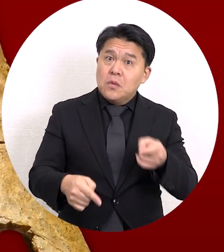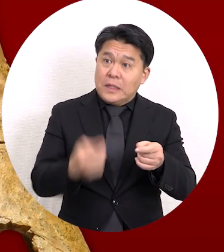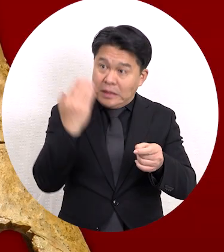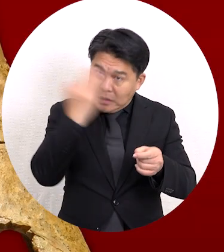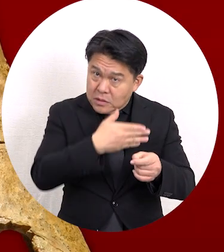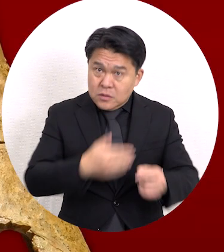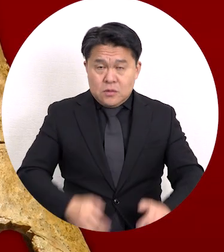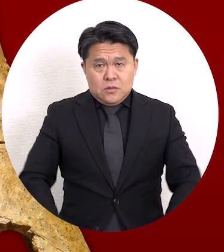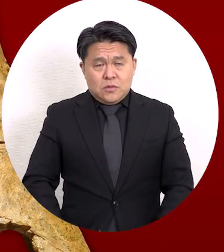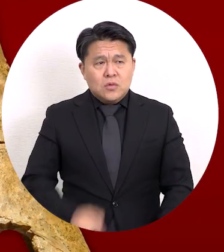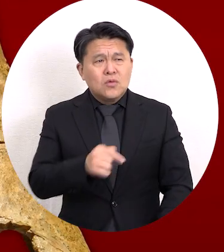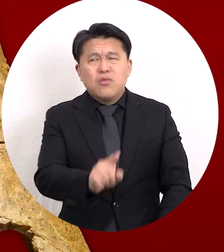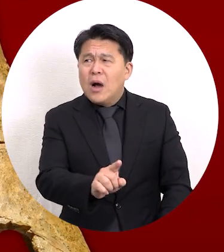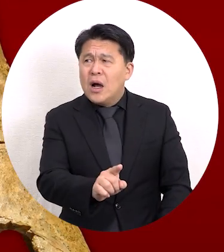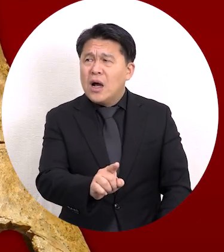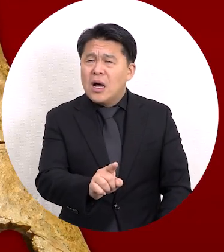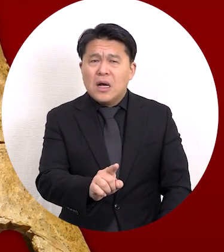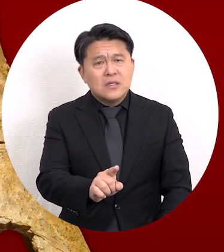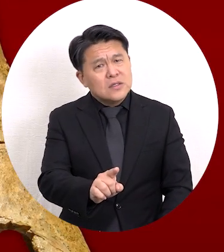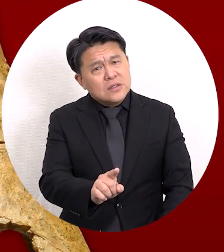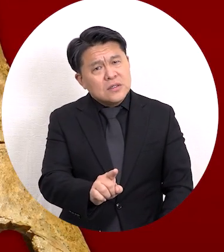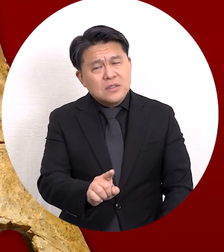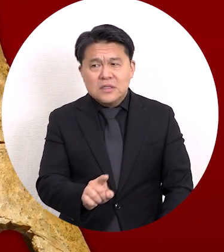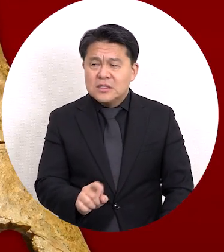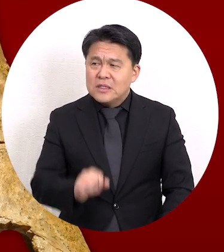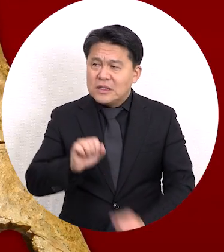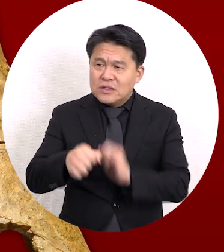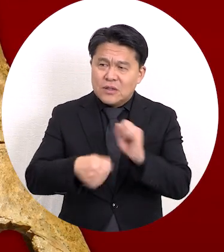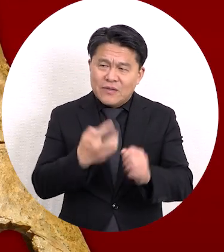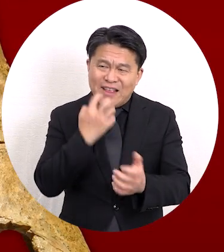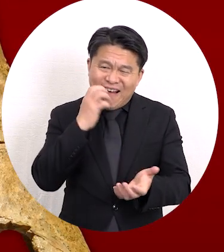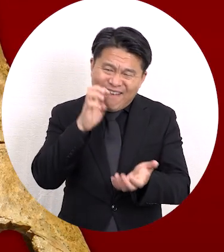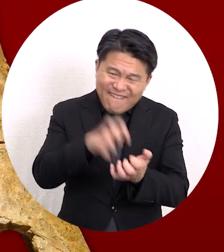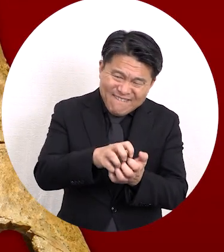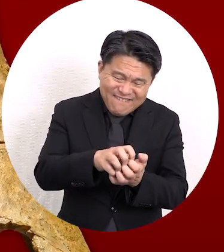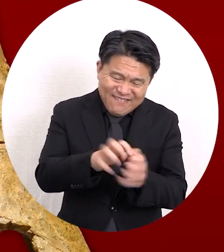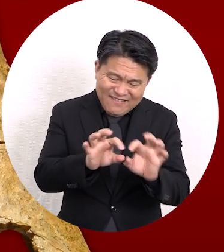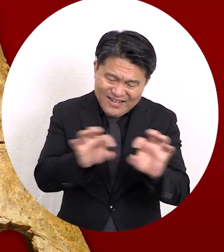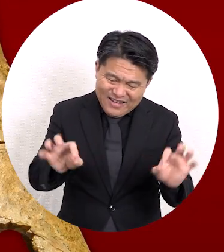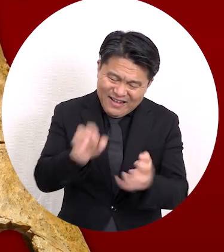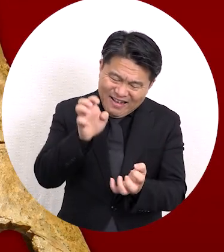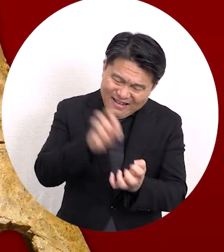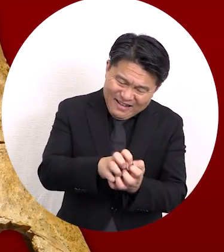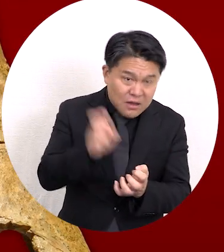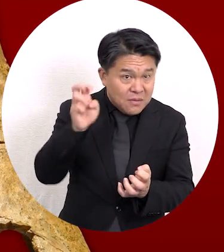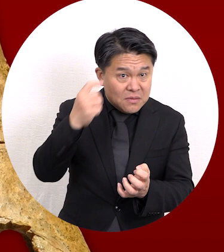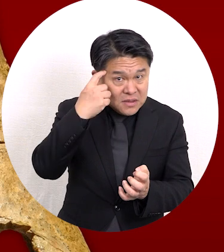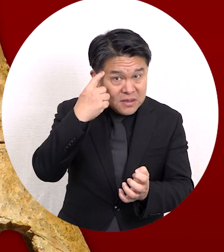So, they speculated that the holes might have been made by the teeth of a carnivorous animal.